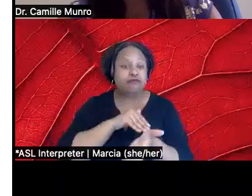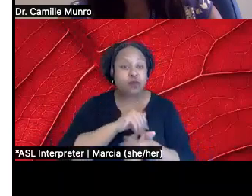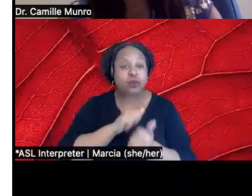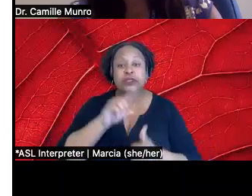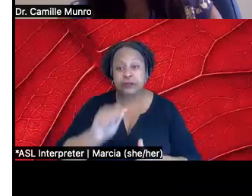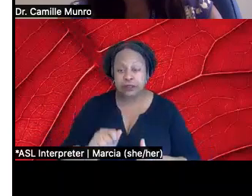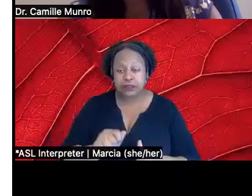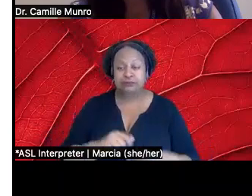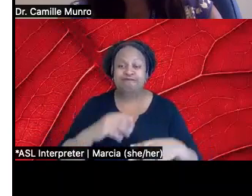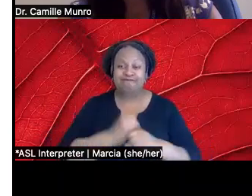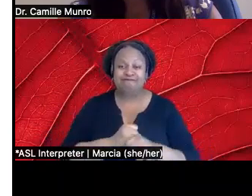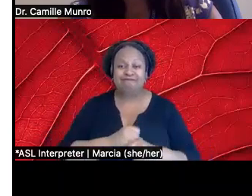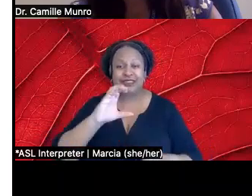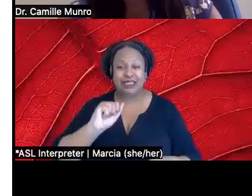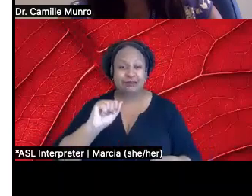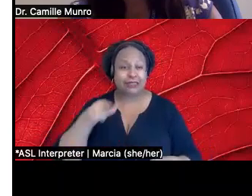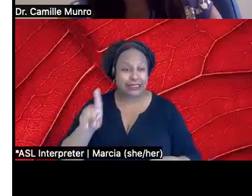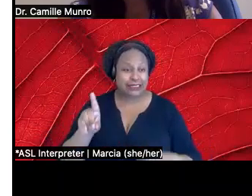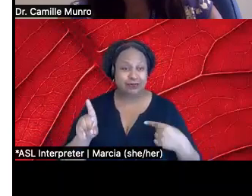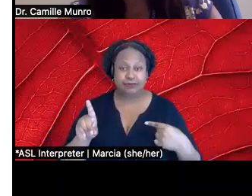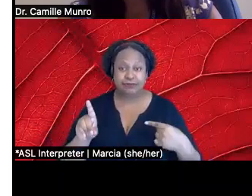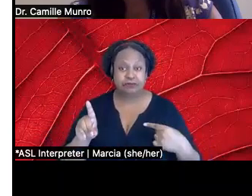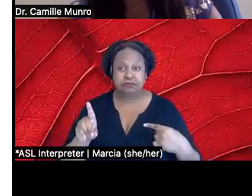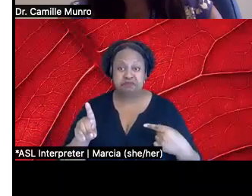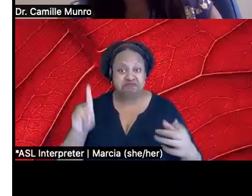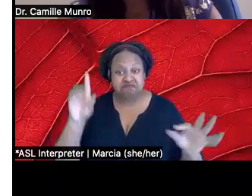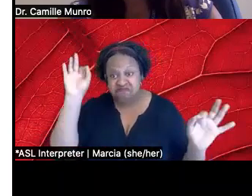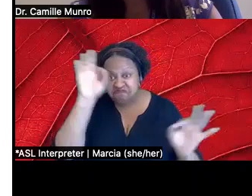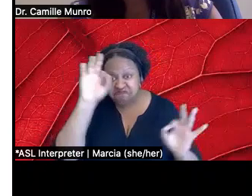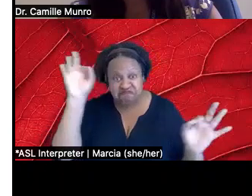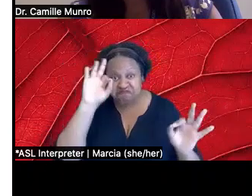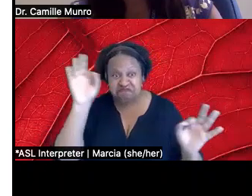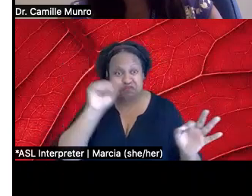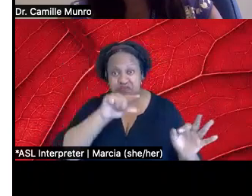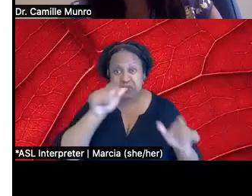And this was not, nobody knew about this or told me about this and I found it on my own.